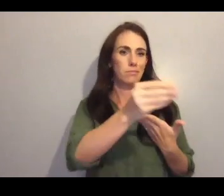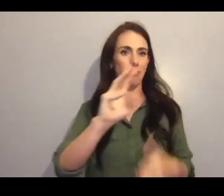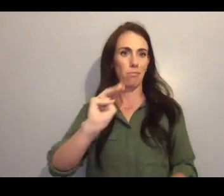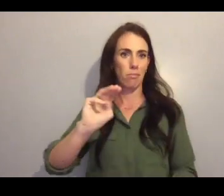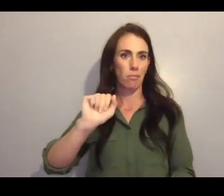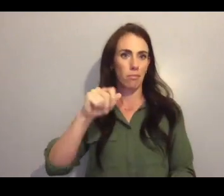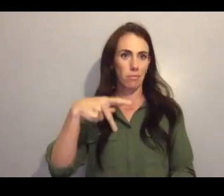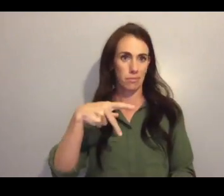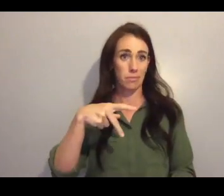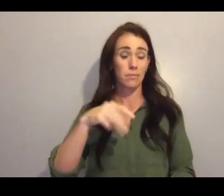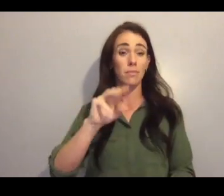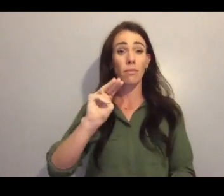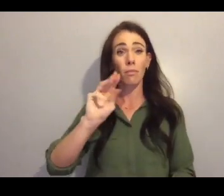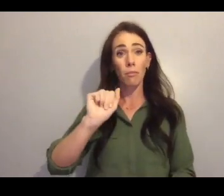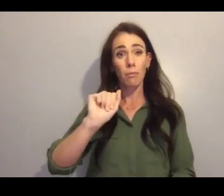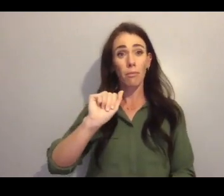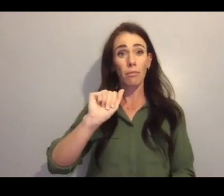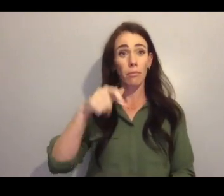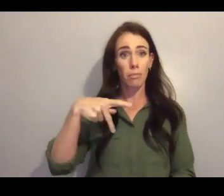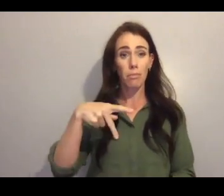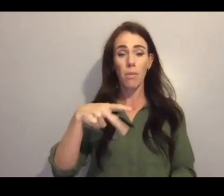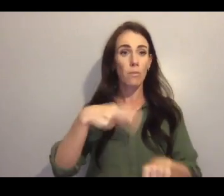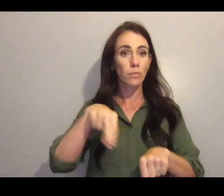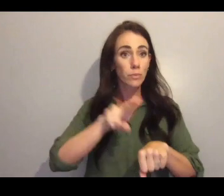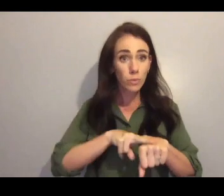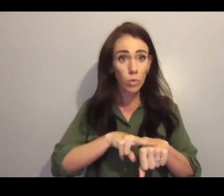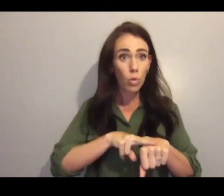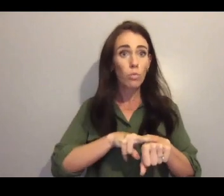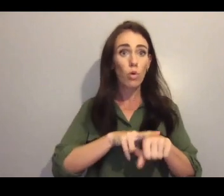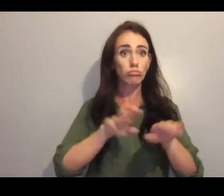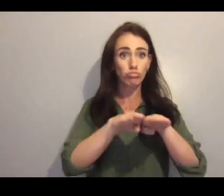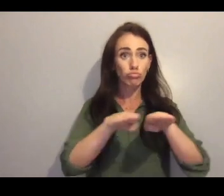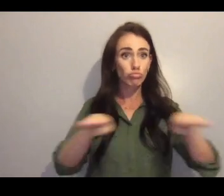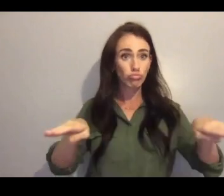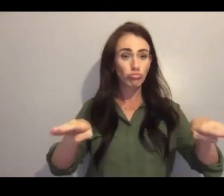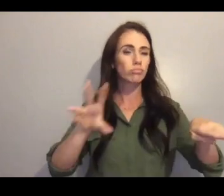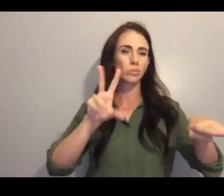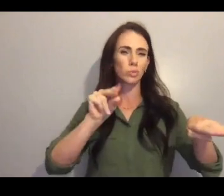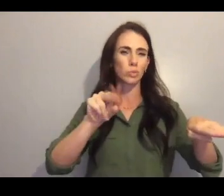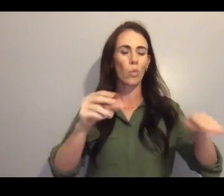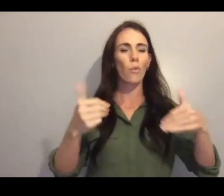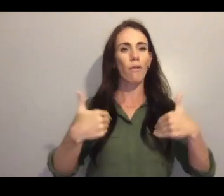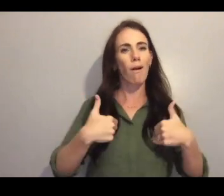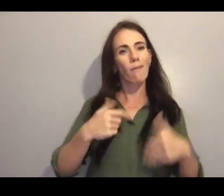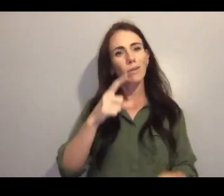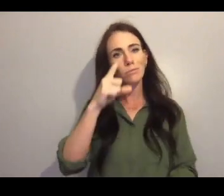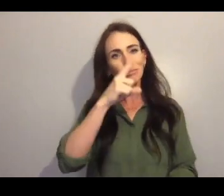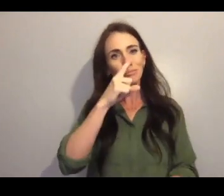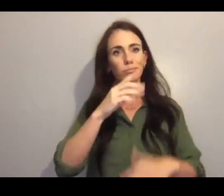buys a map and the map is not your typical map it has